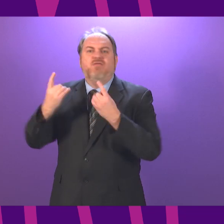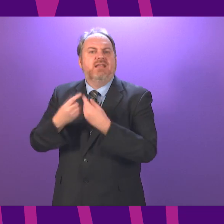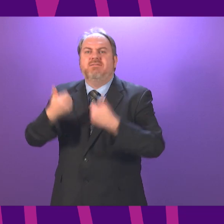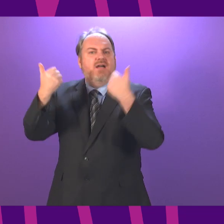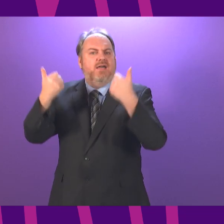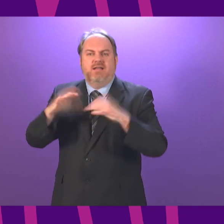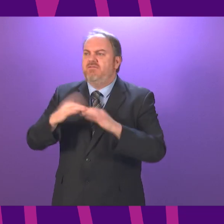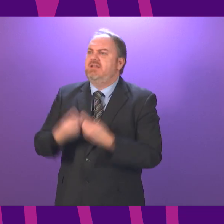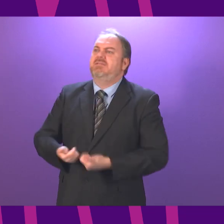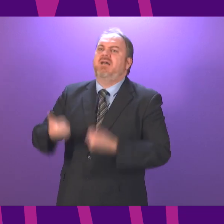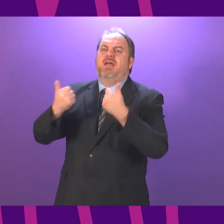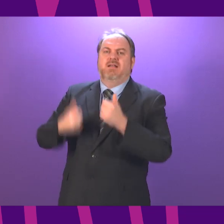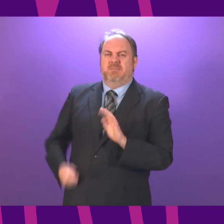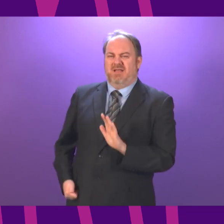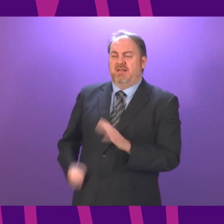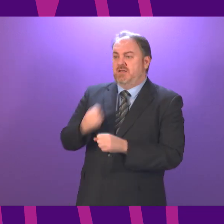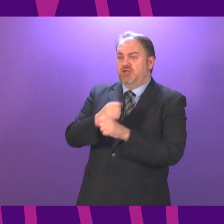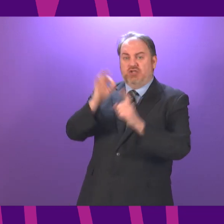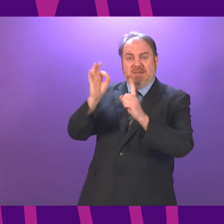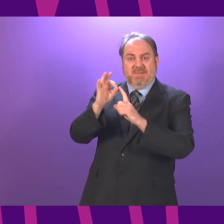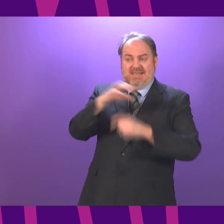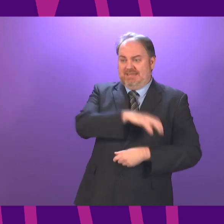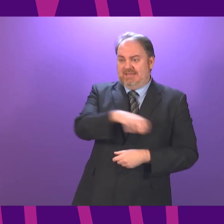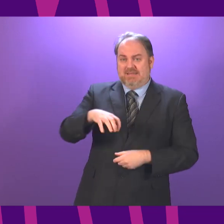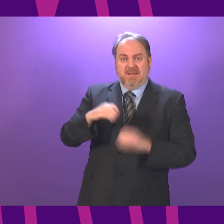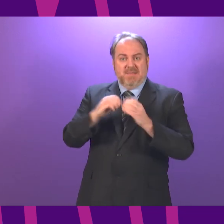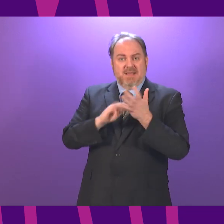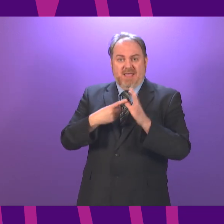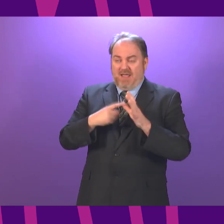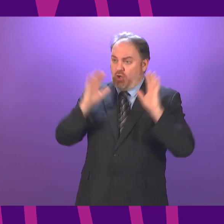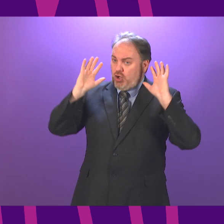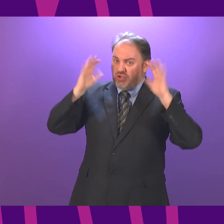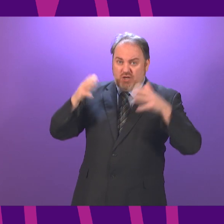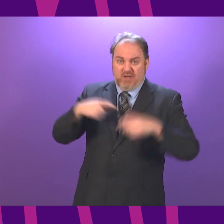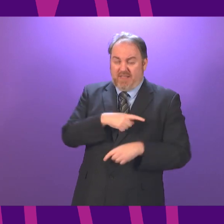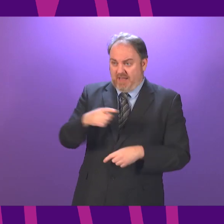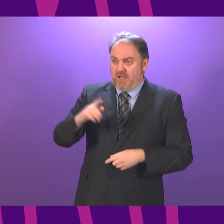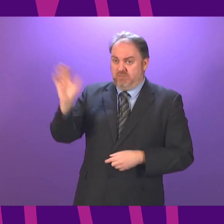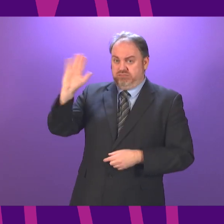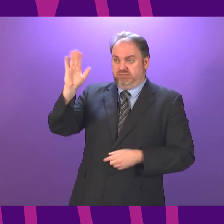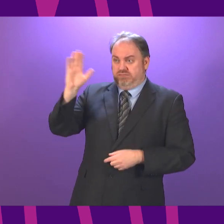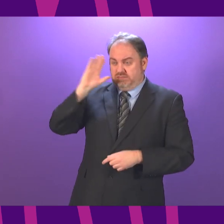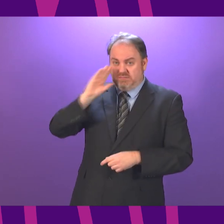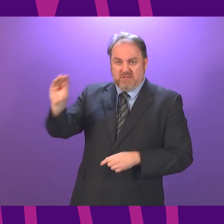but GPs and the BMA are sounding the alarm and raising the red flags, not to be awkward,